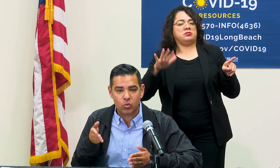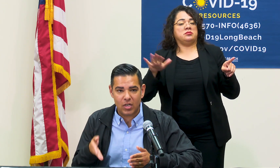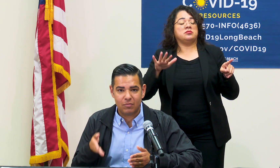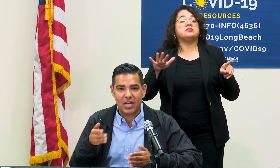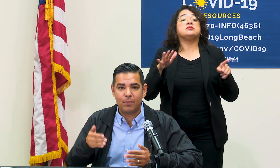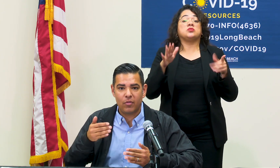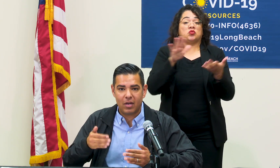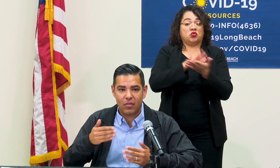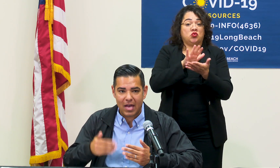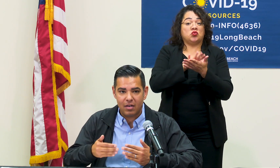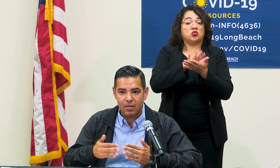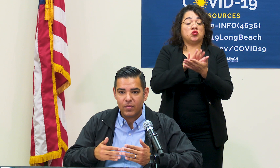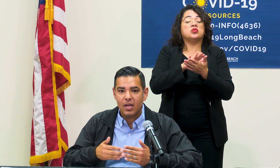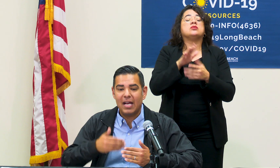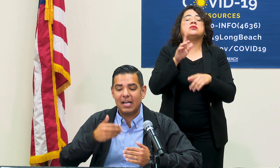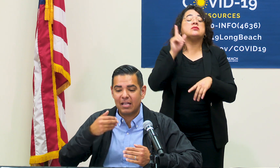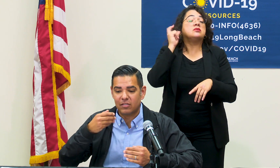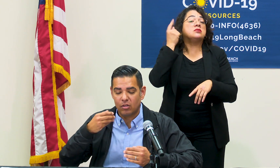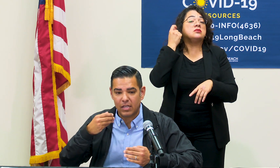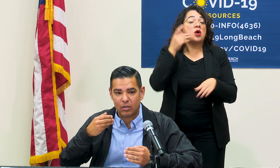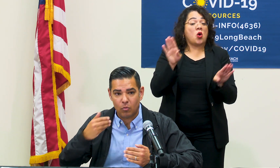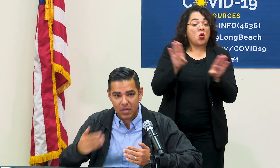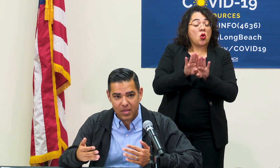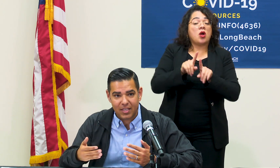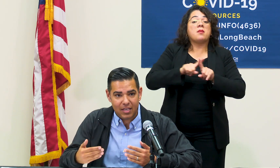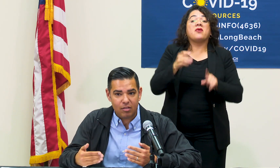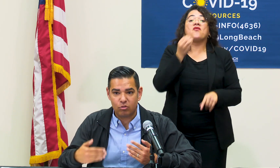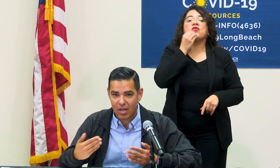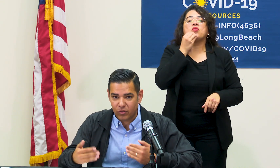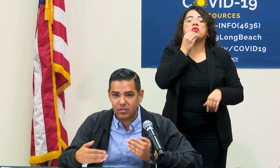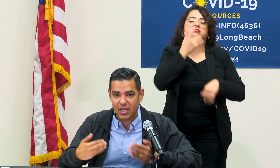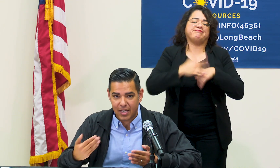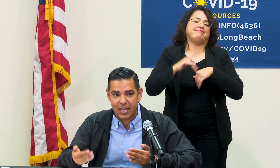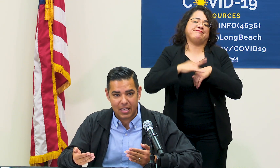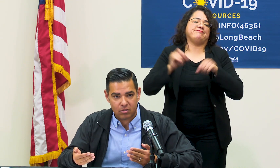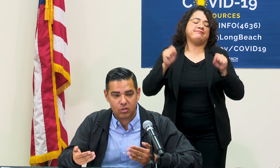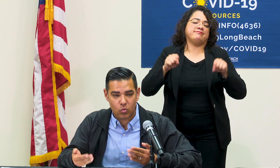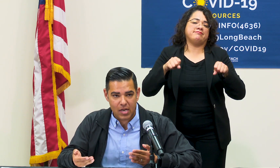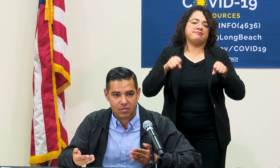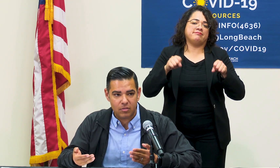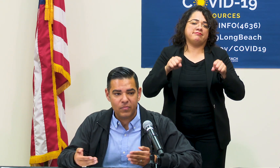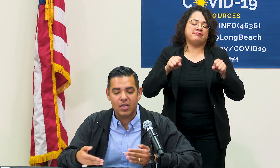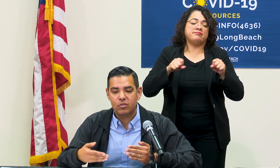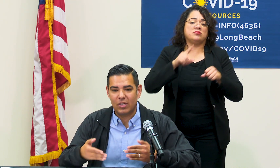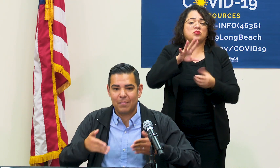escuelas van a poder de la comida que su the entertaining and escuelas so in la